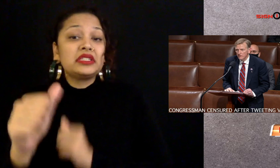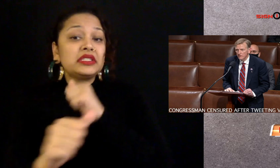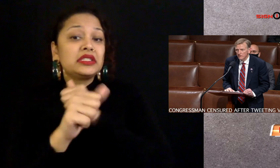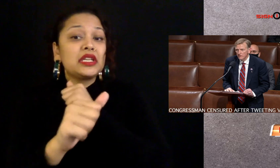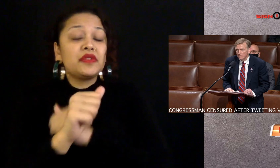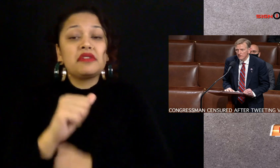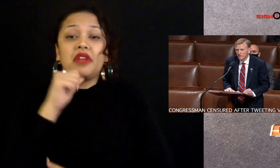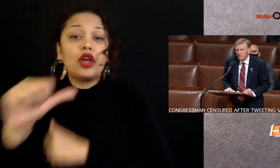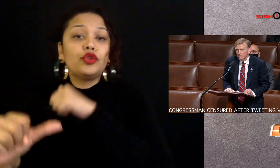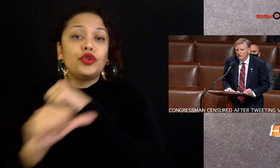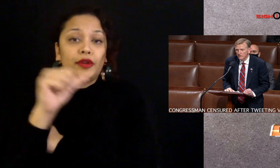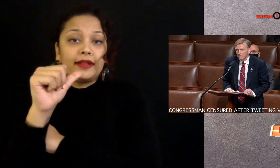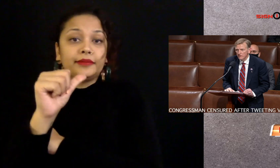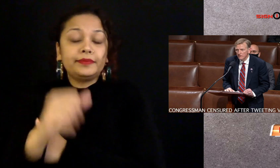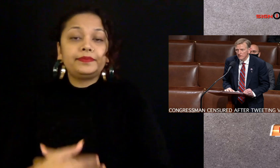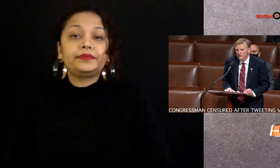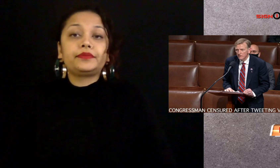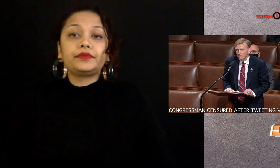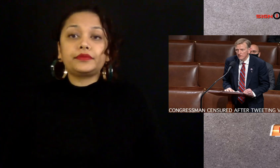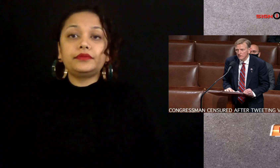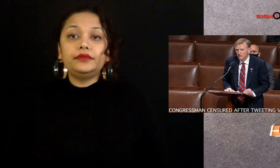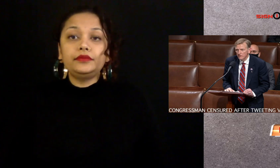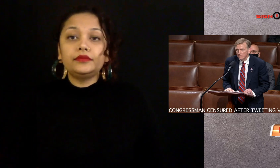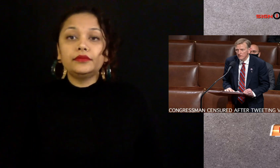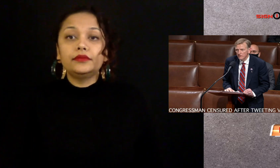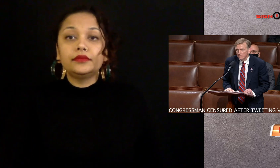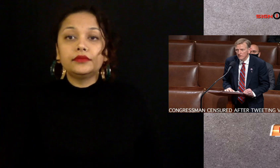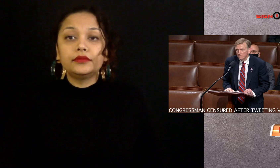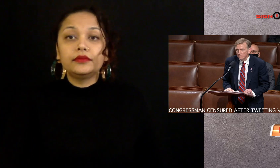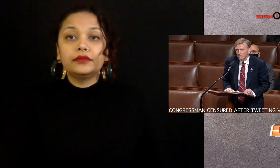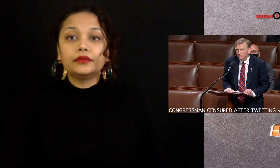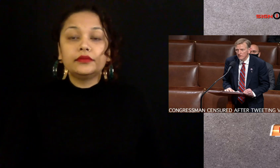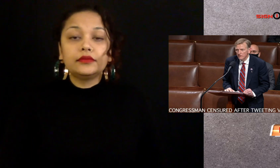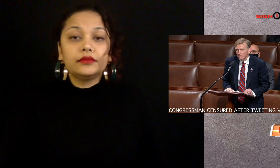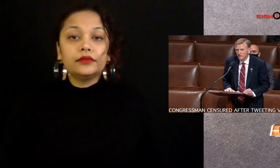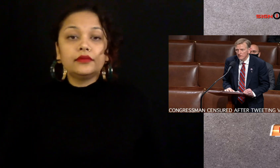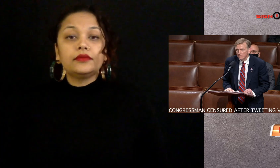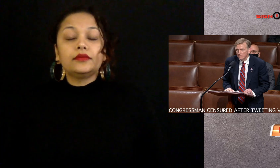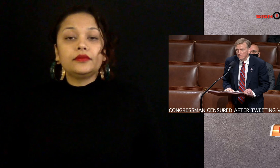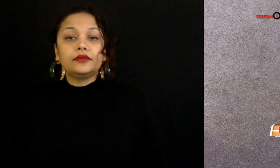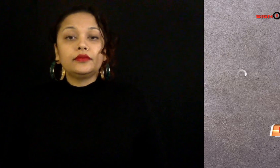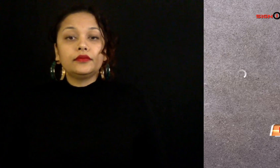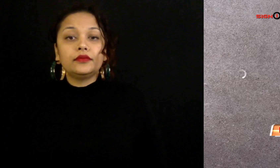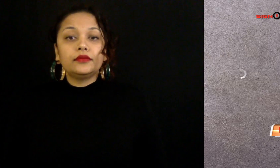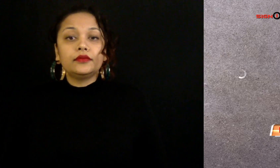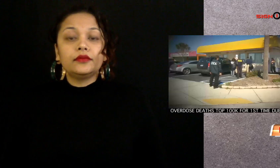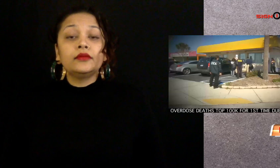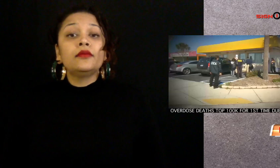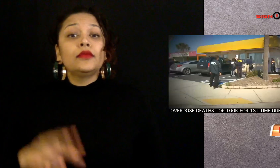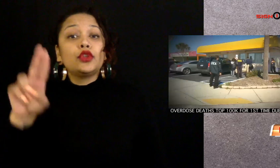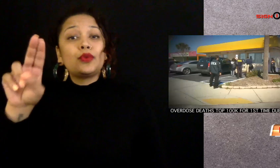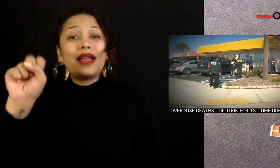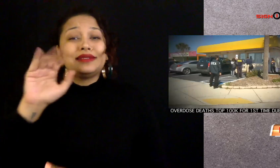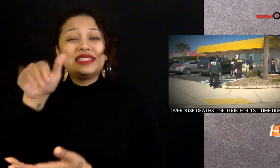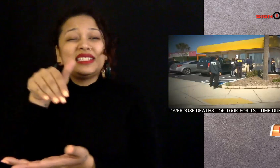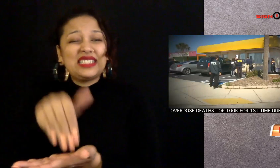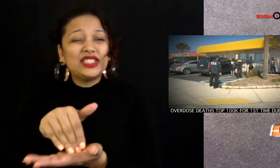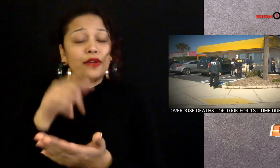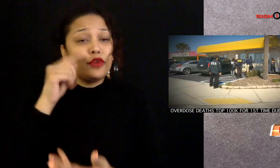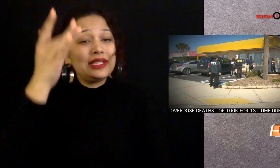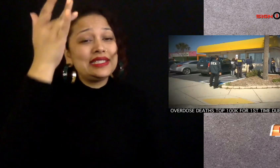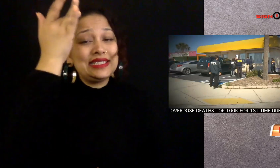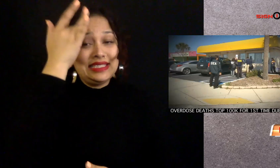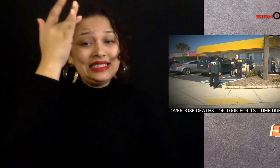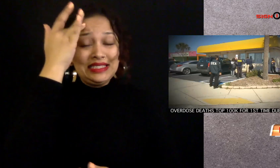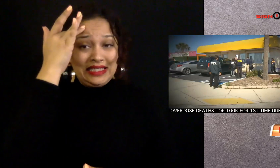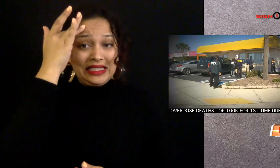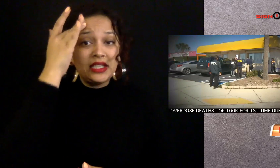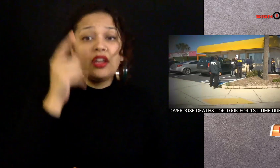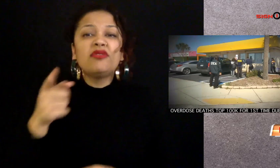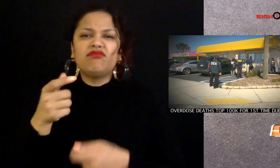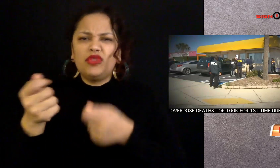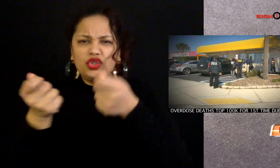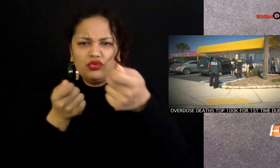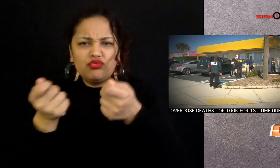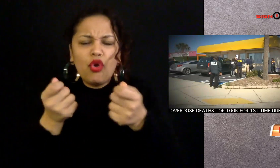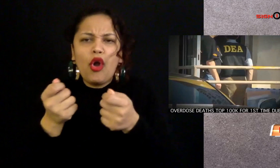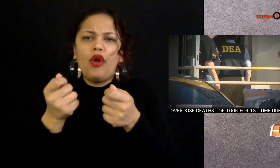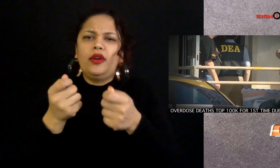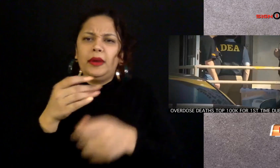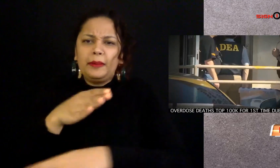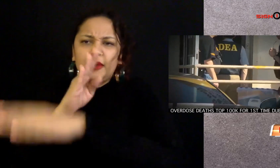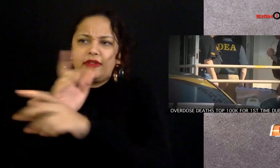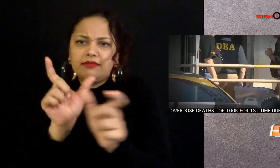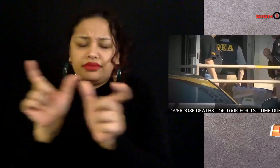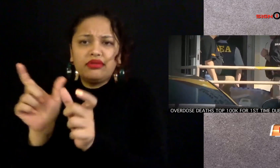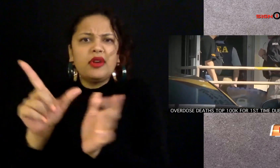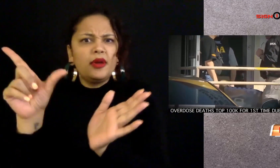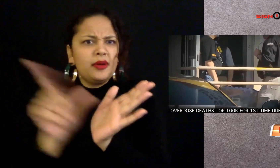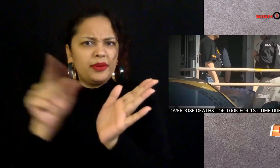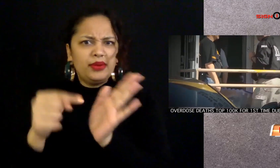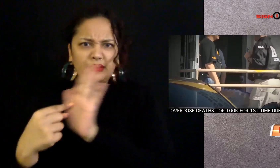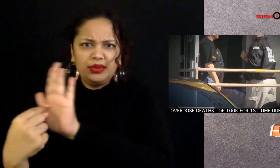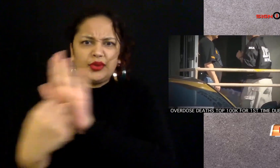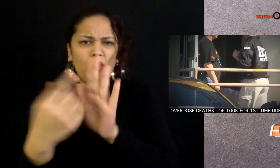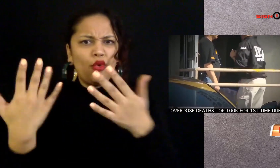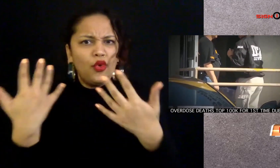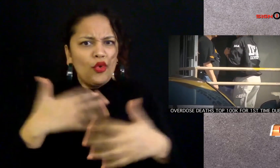was not dangerous or threatening